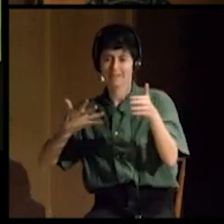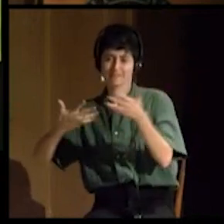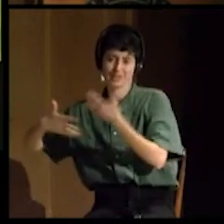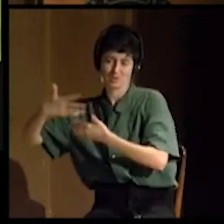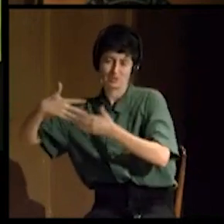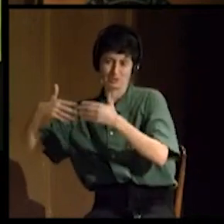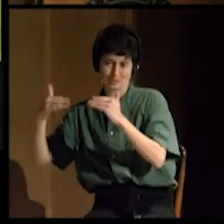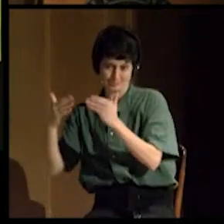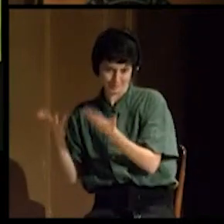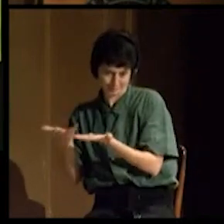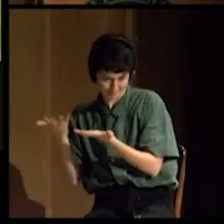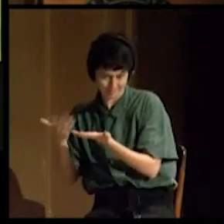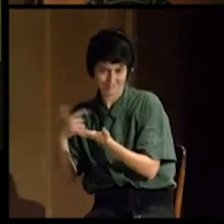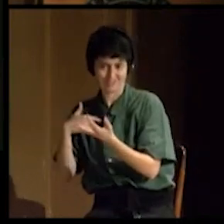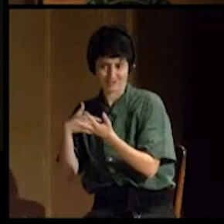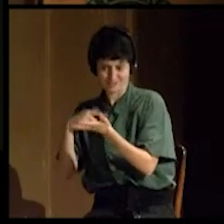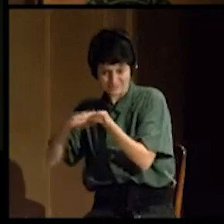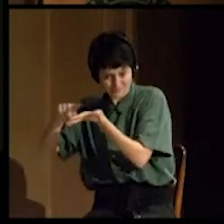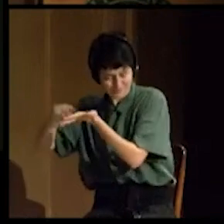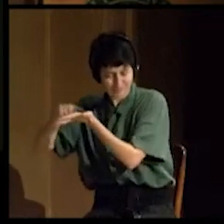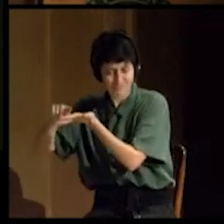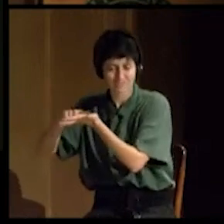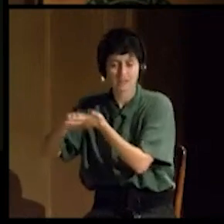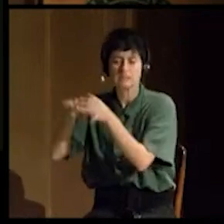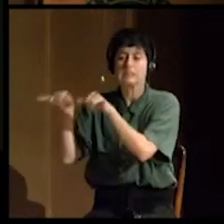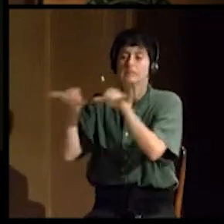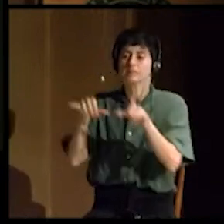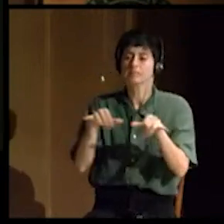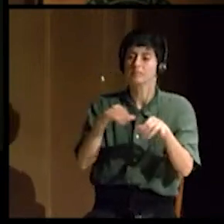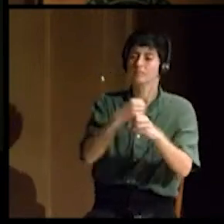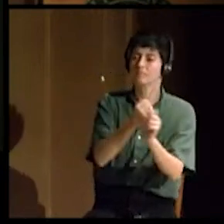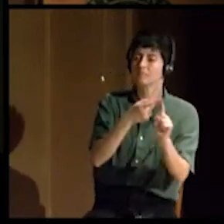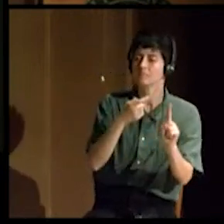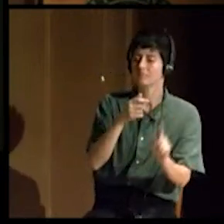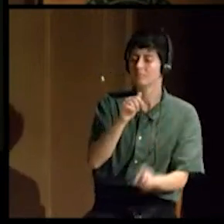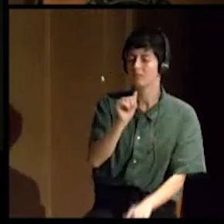But you guys can see from this picture there are less than 3% crystals overall.